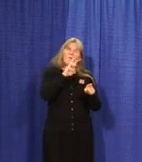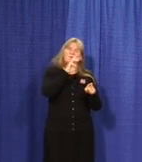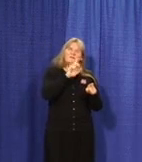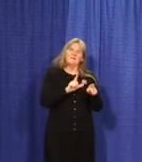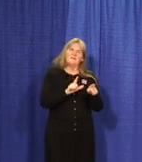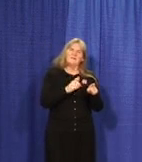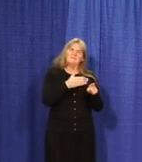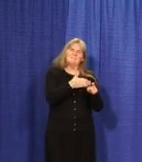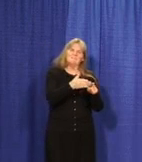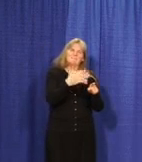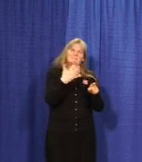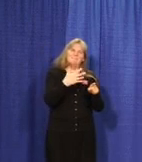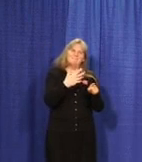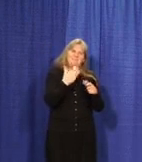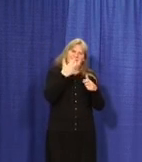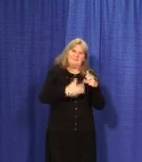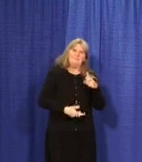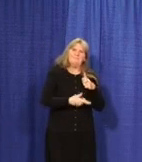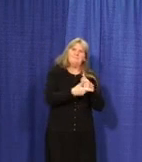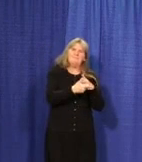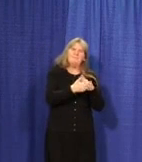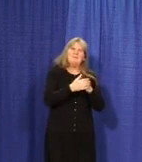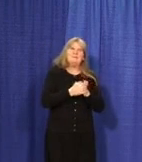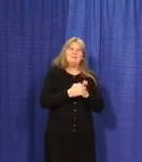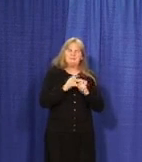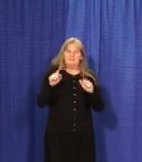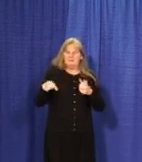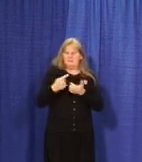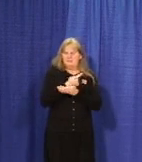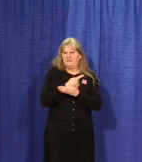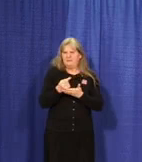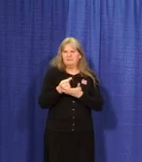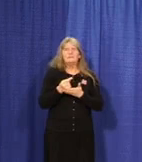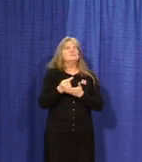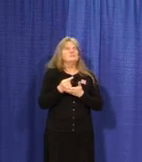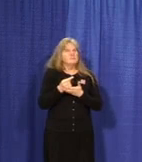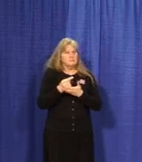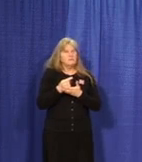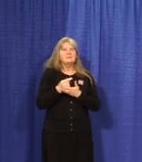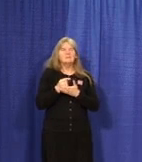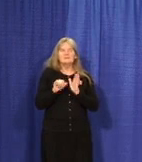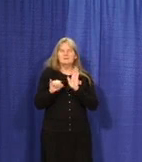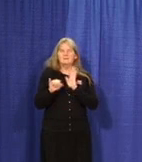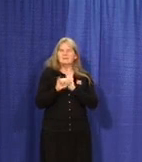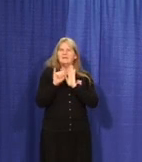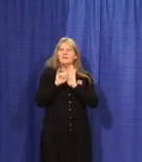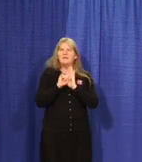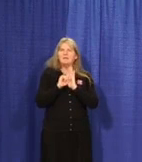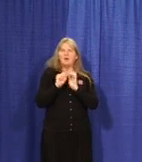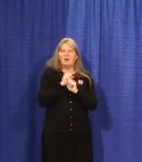town of Watson Lake. This past week, we received confirmation of five new cases